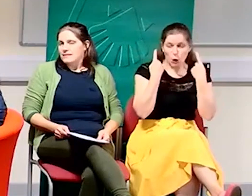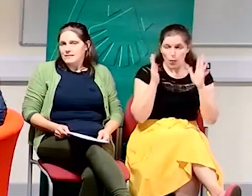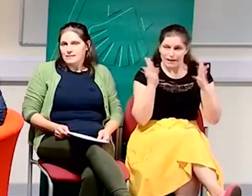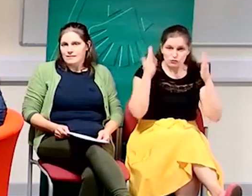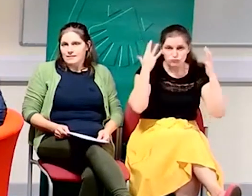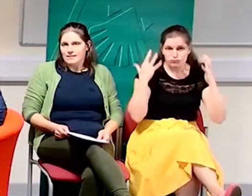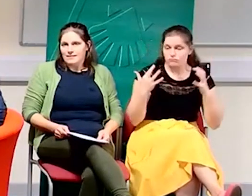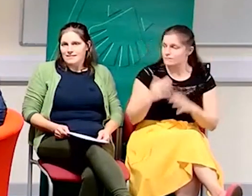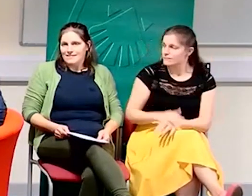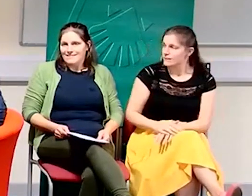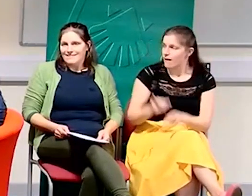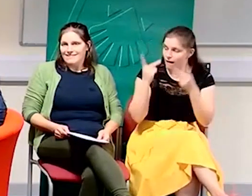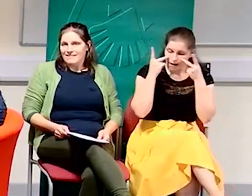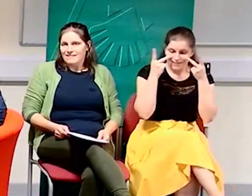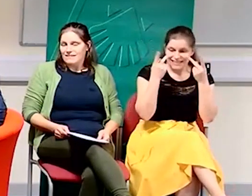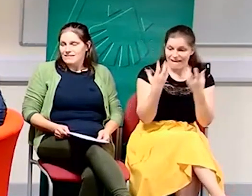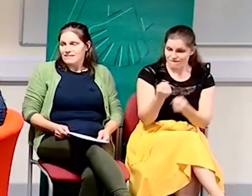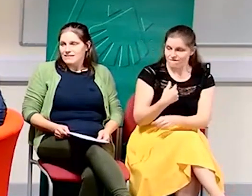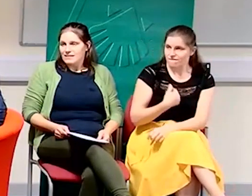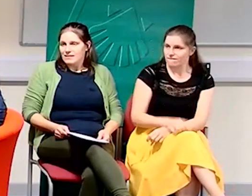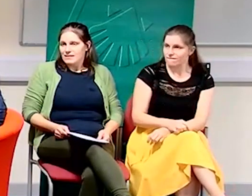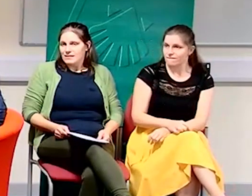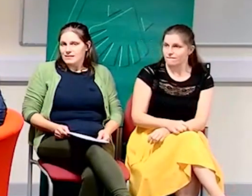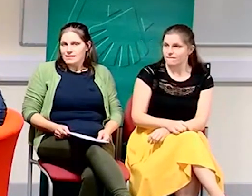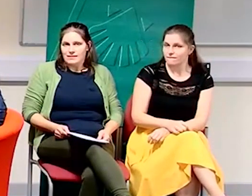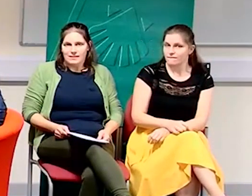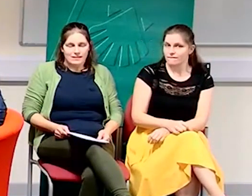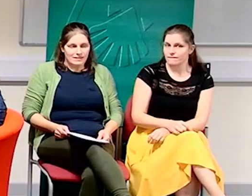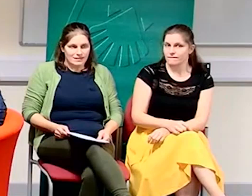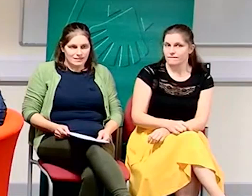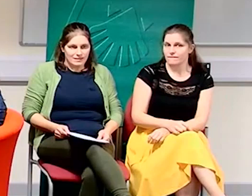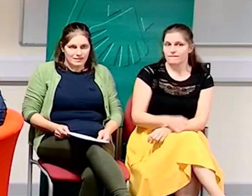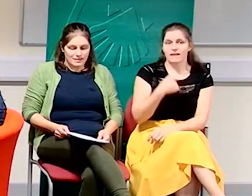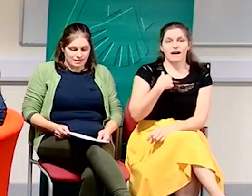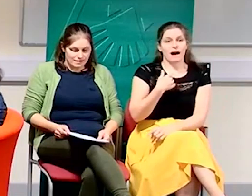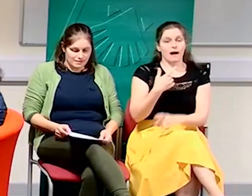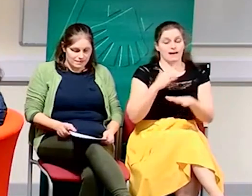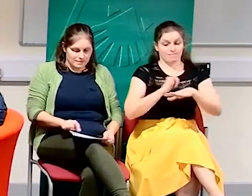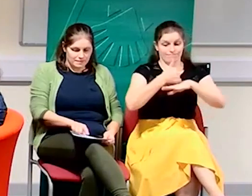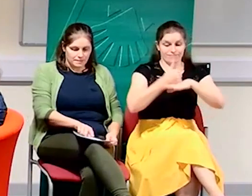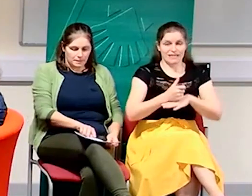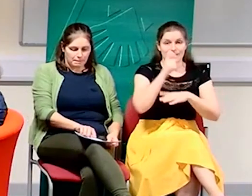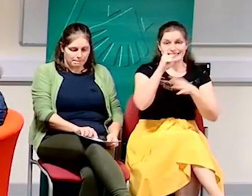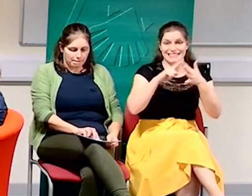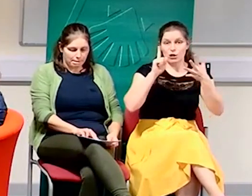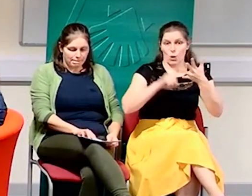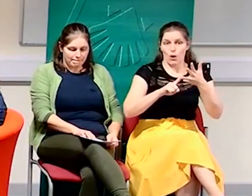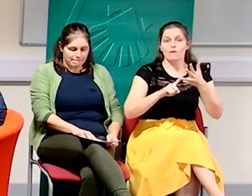I guess yeah glasses um so um I'm founder and CEO of Parenting Special Children I set up a charity